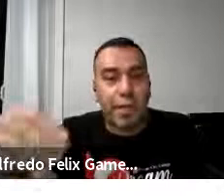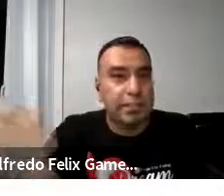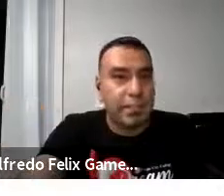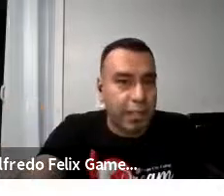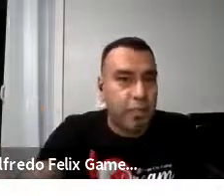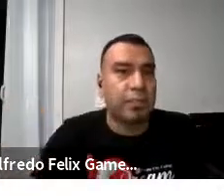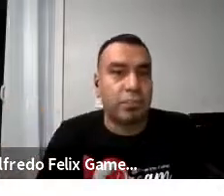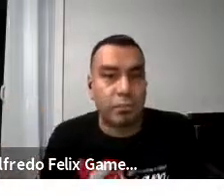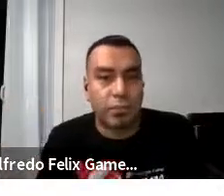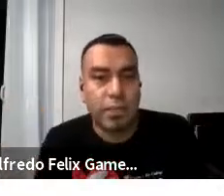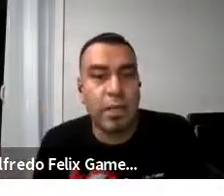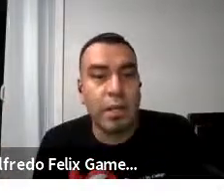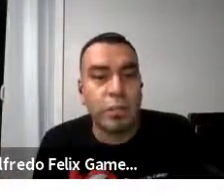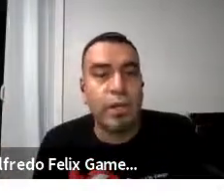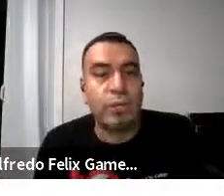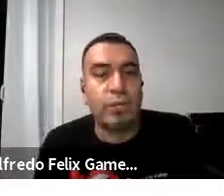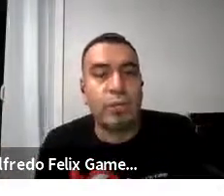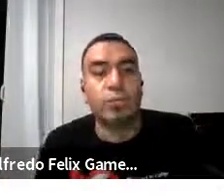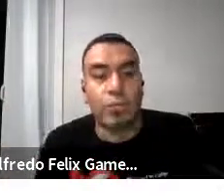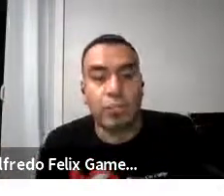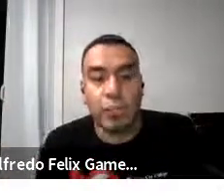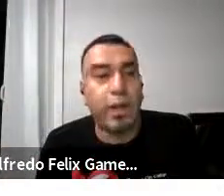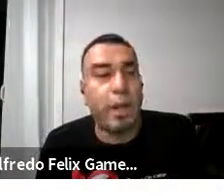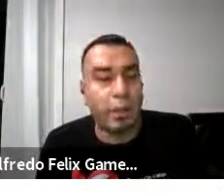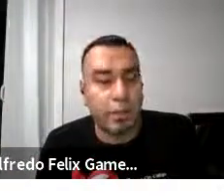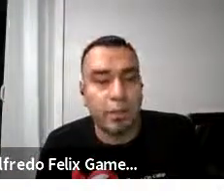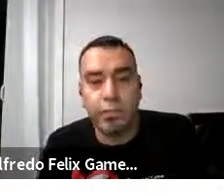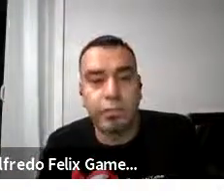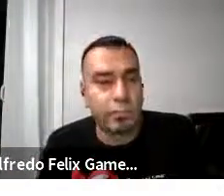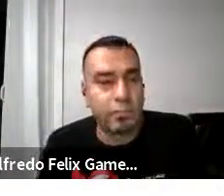Obama because they see the need of these students to be able to be successful in higher education.